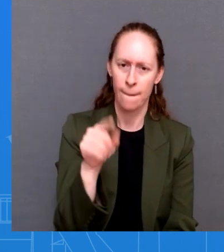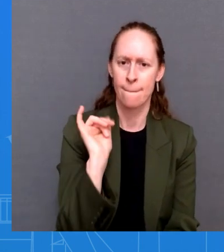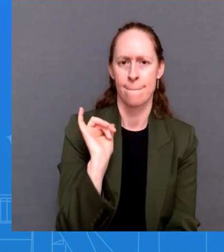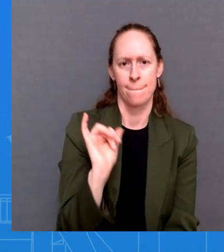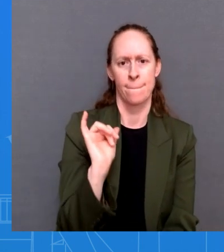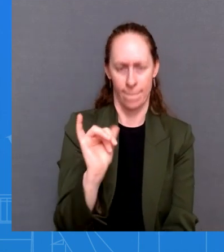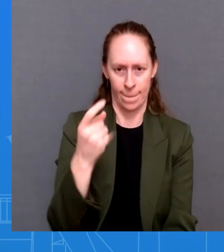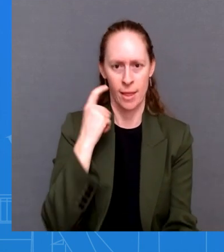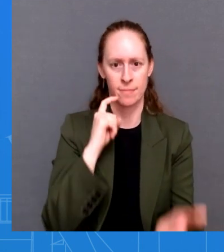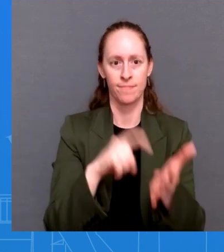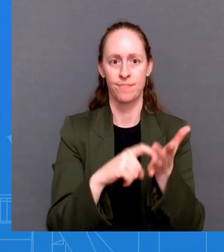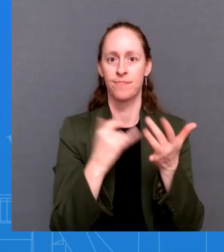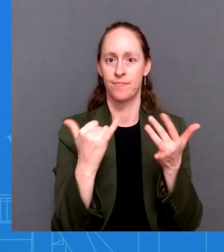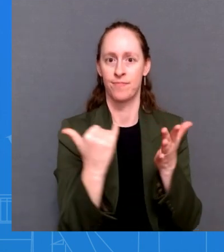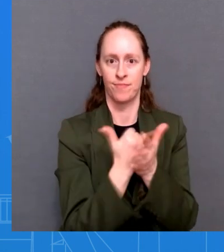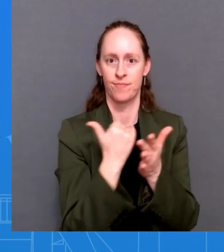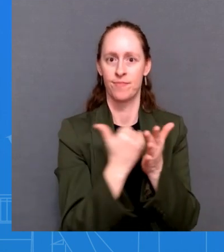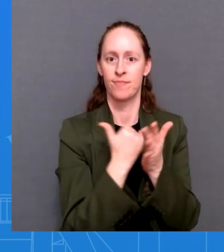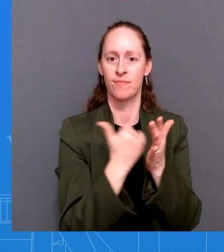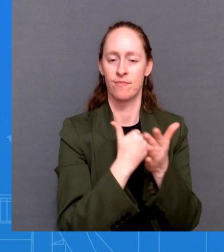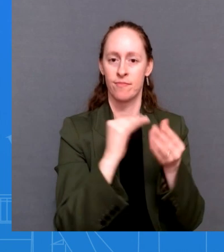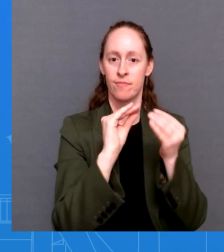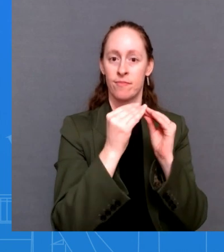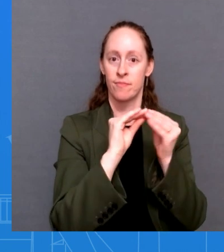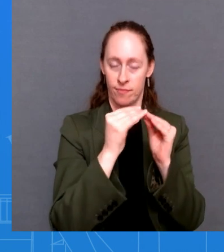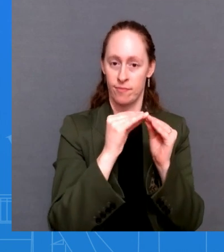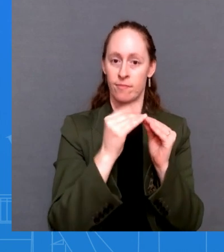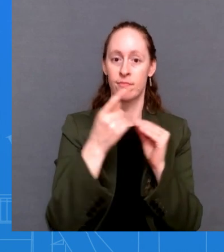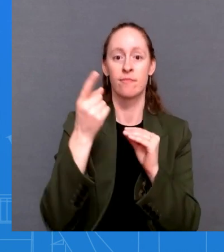particularly to the black and Hispanic community. Thanks.